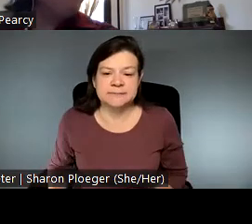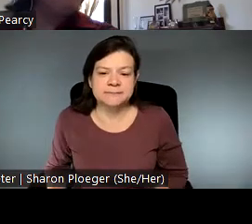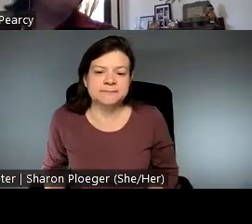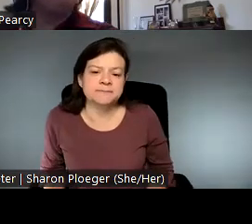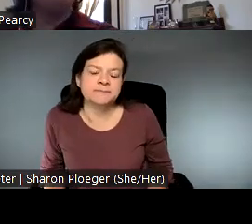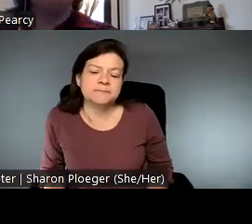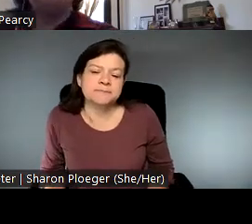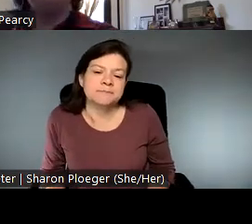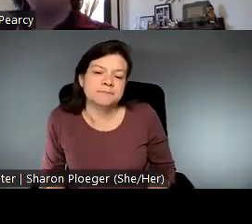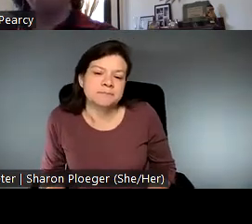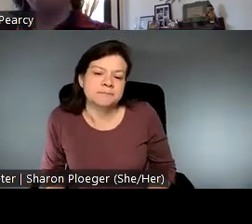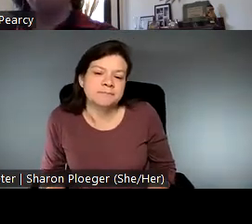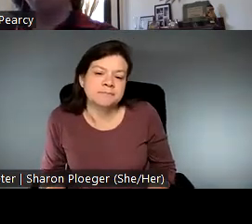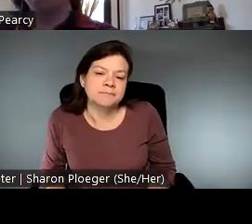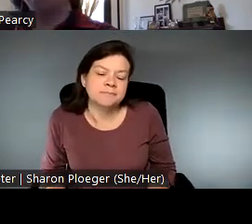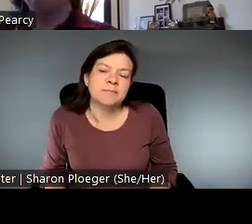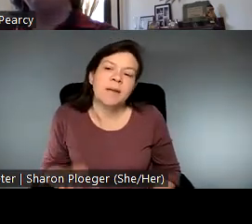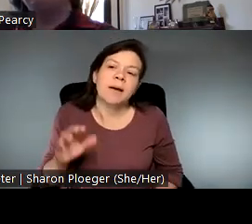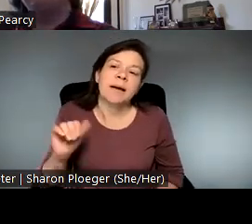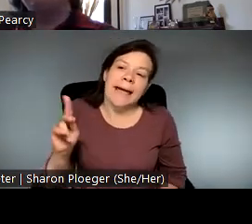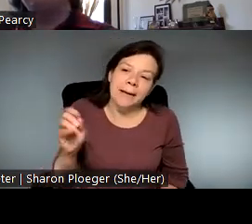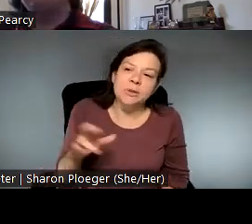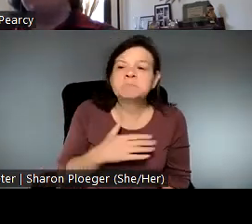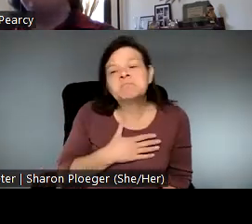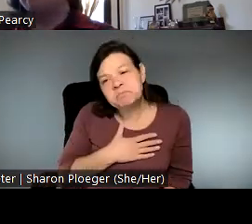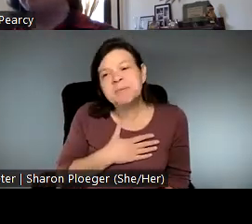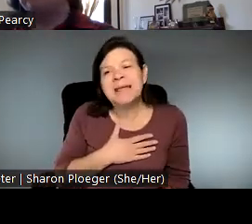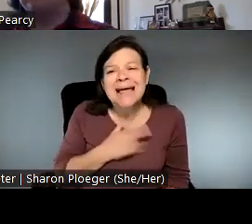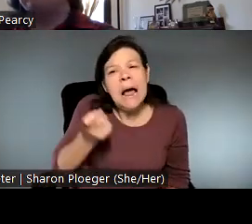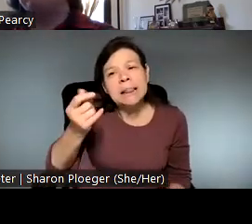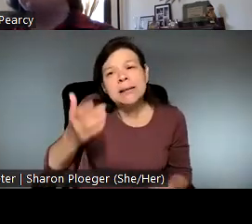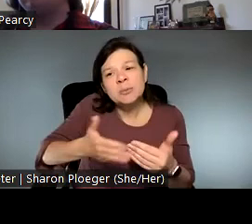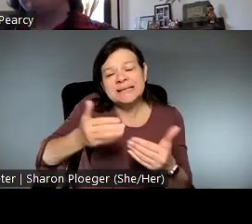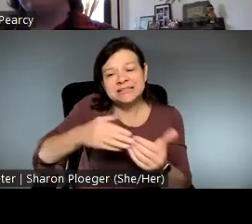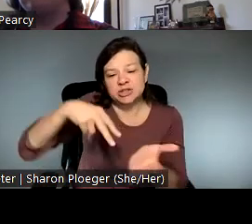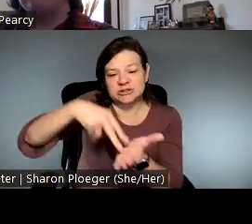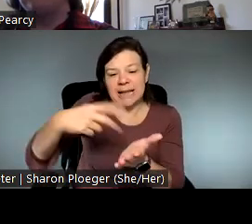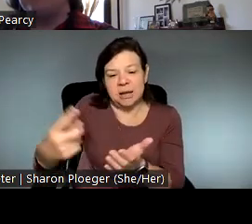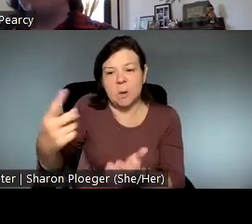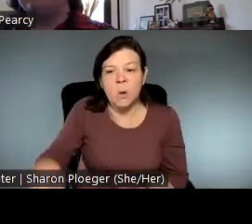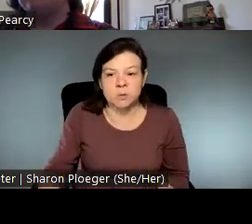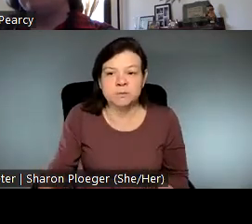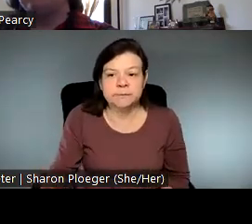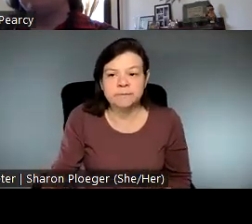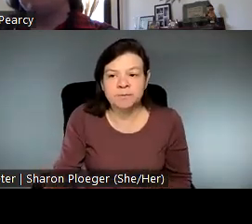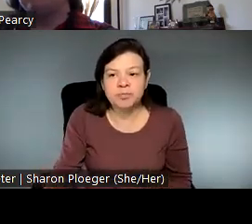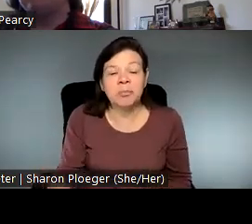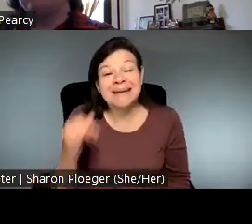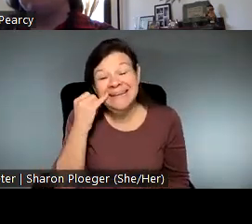It does tend to be a little easier if it's a standalone line, but I do think that if you had it in the middle of the sentence,